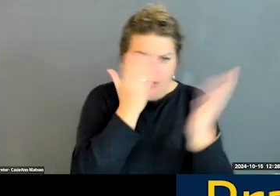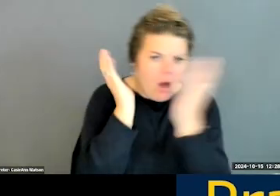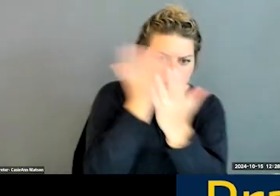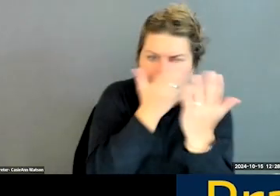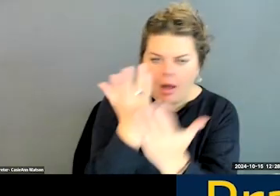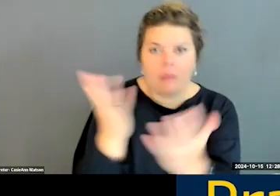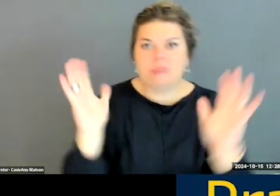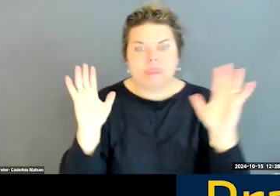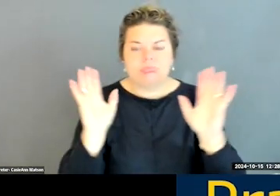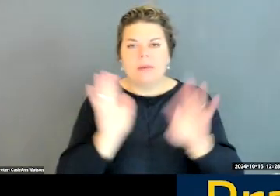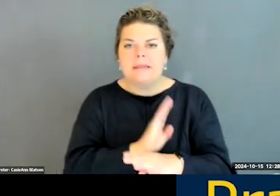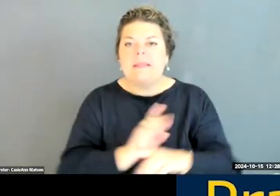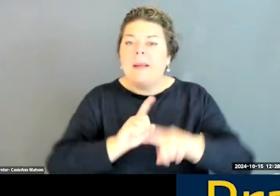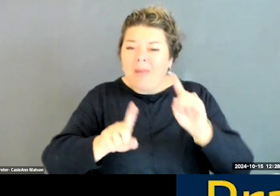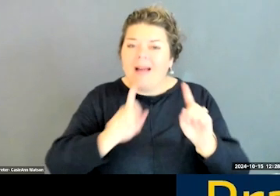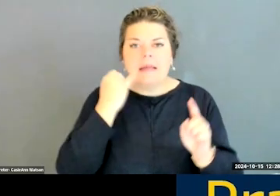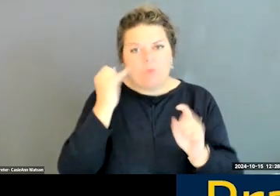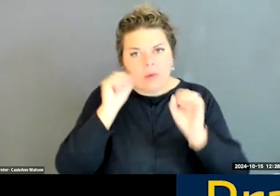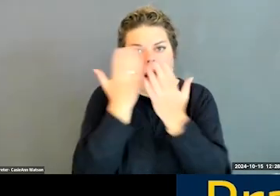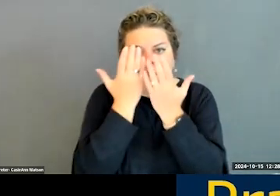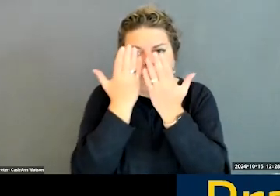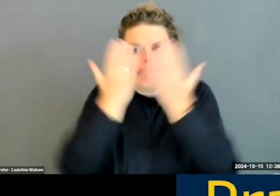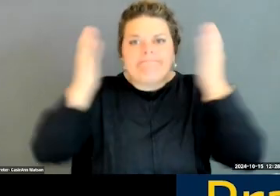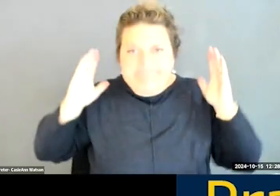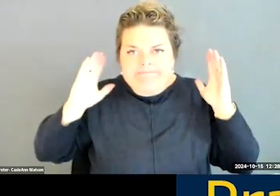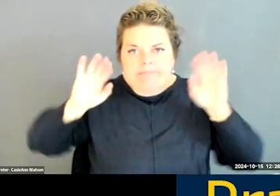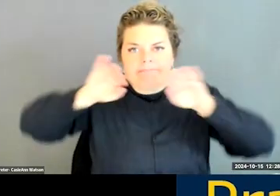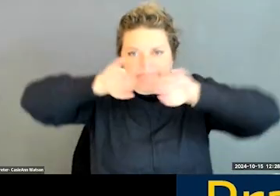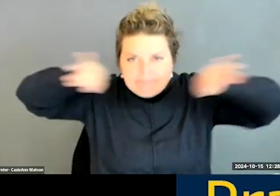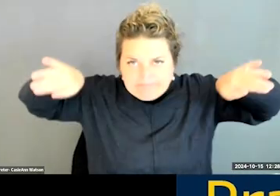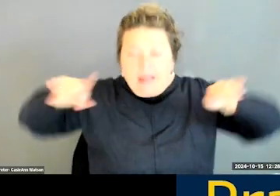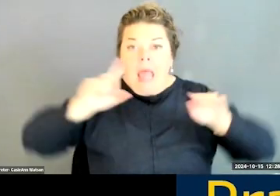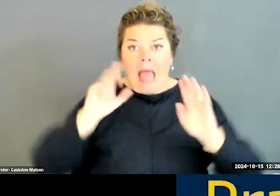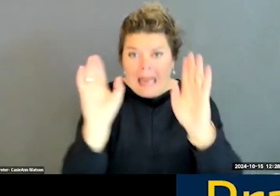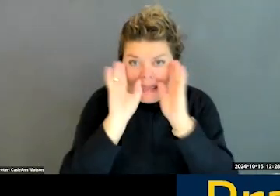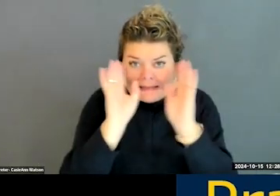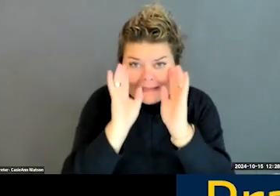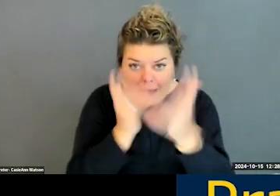But active listening is the practice of giving your full attention in a communication exchange.